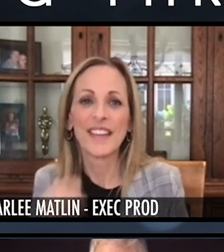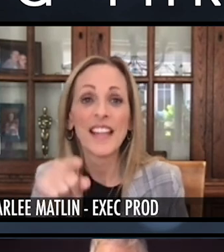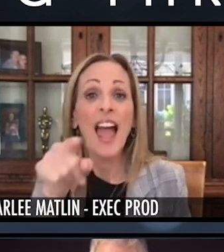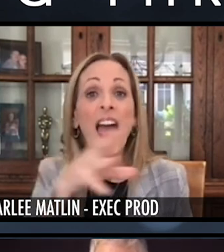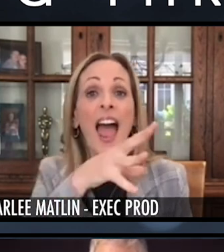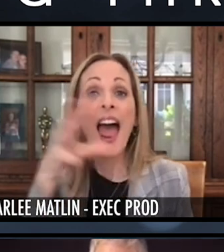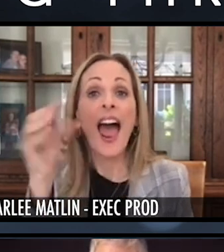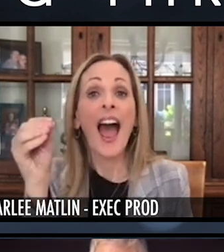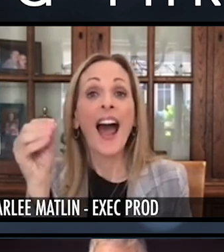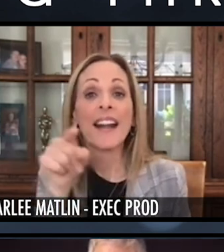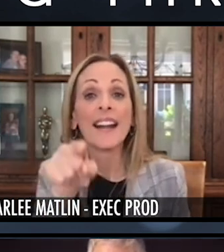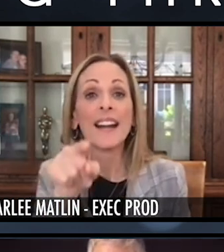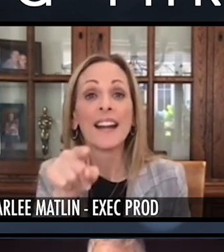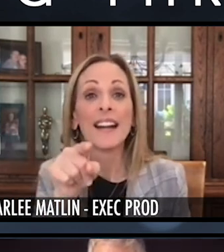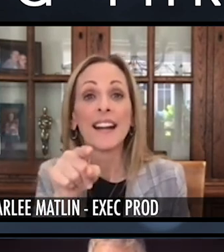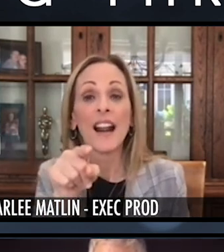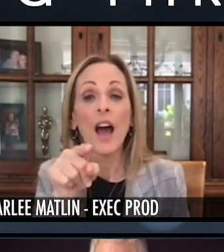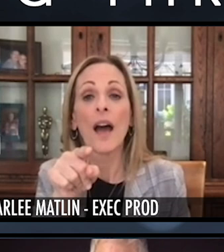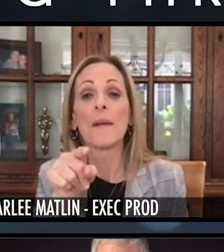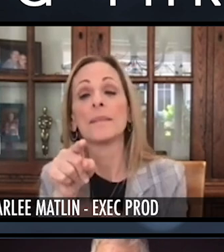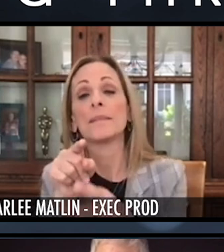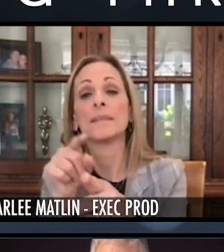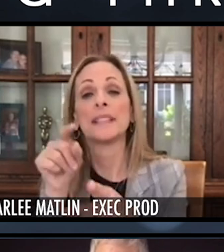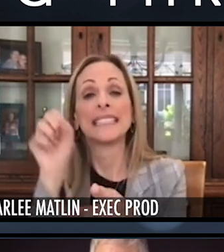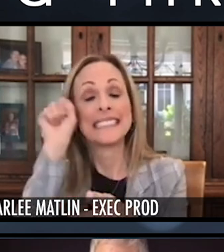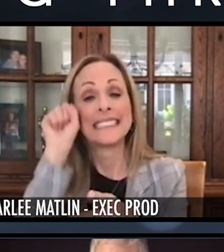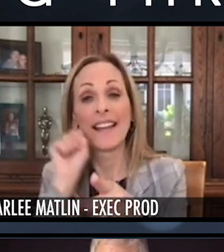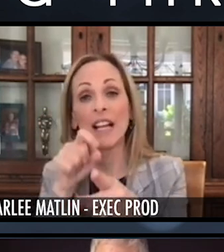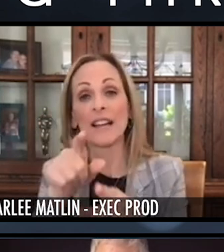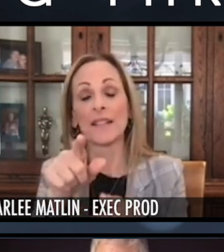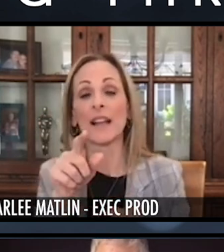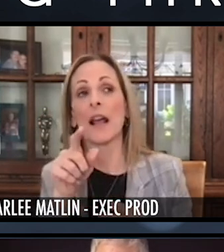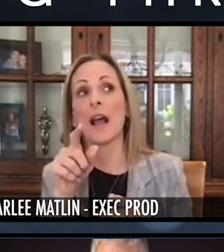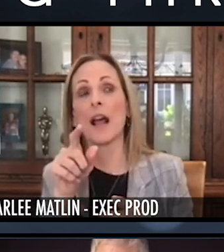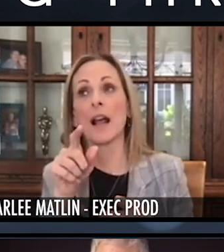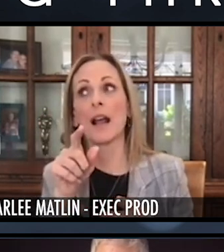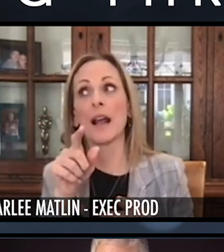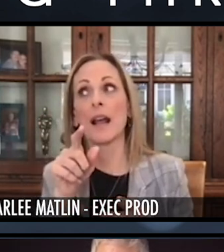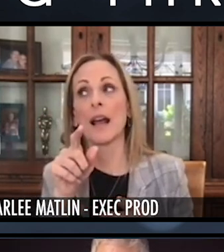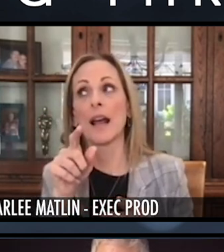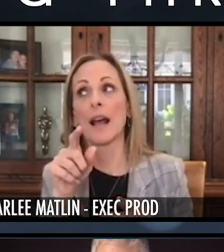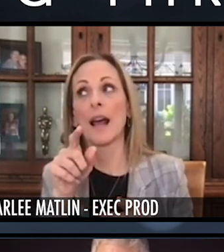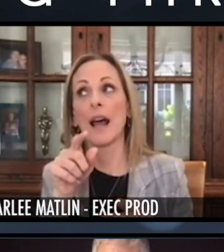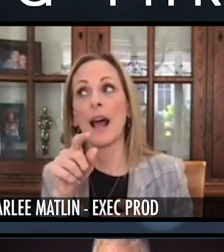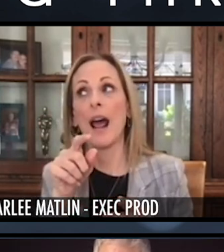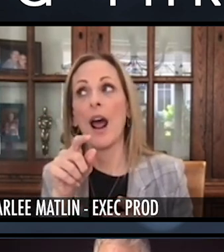Colman: Beautiful. Thank you. Marlee: It can be important. I think it's important to add. Steven that,